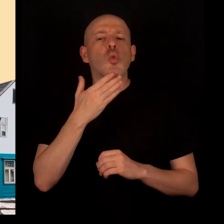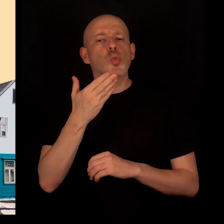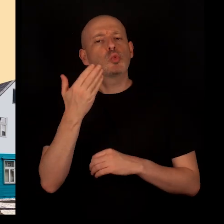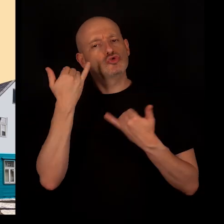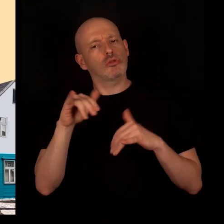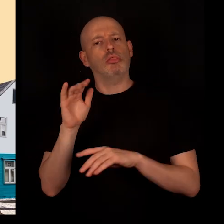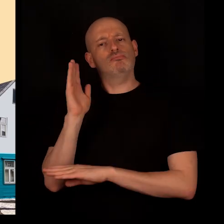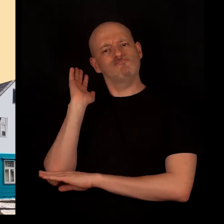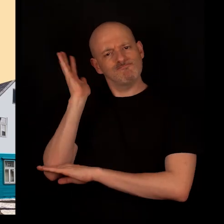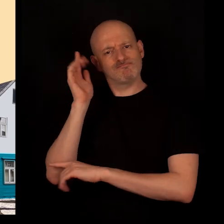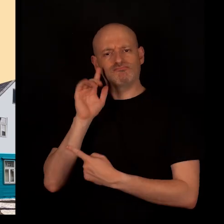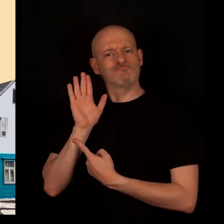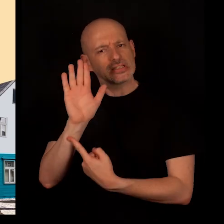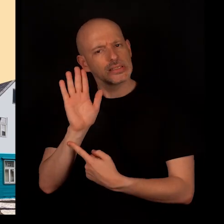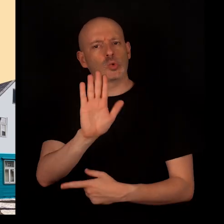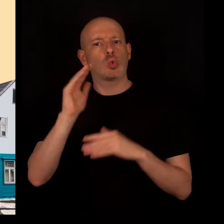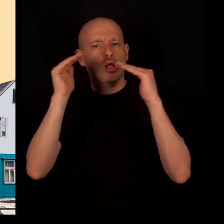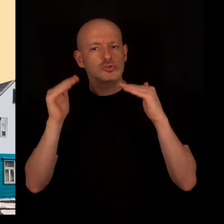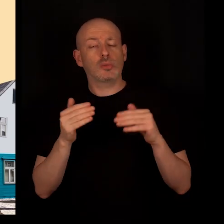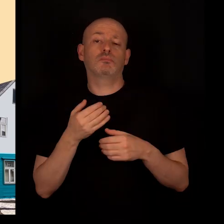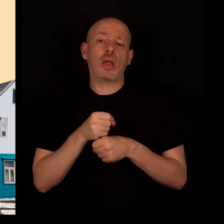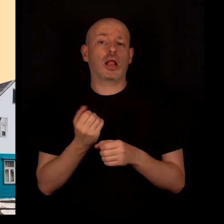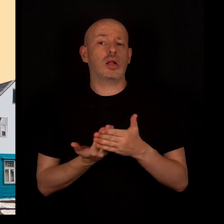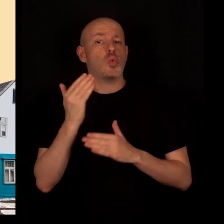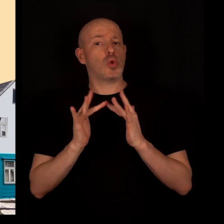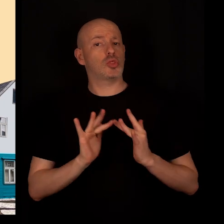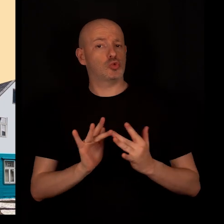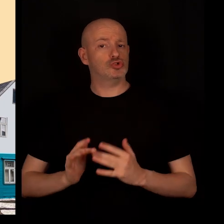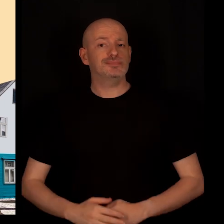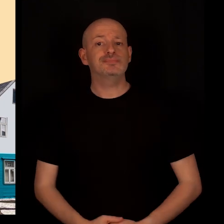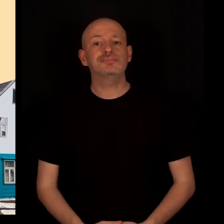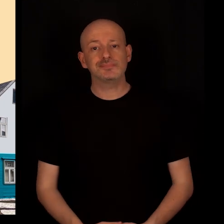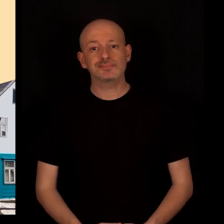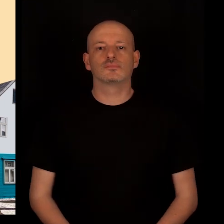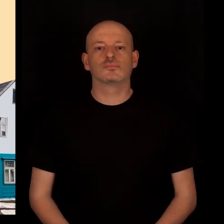And even if you don't find people, it’s good to present your organisation and make some new connections.